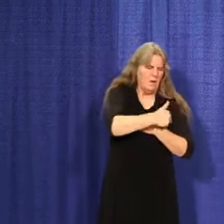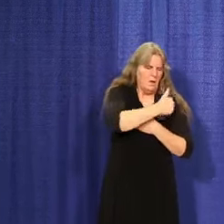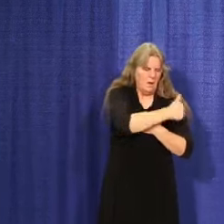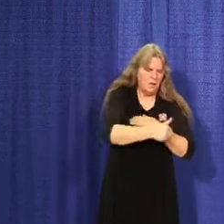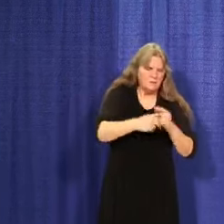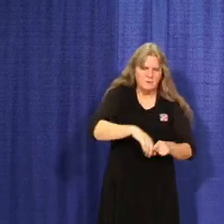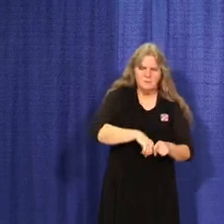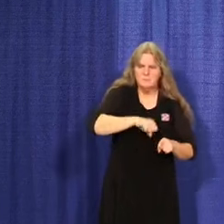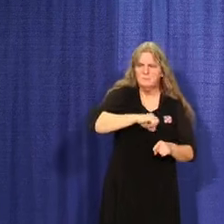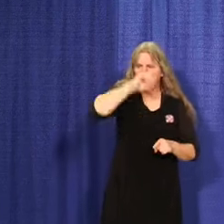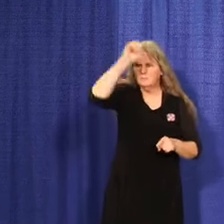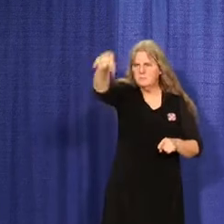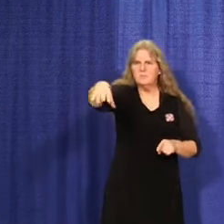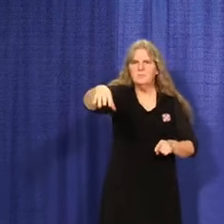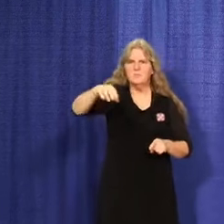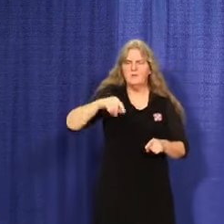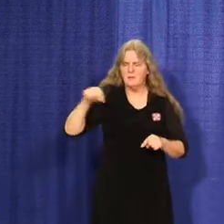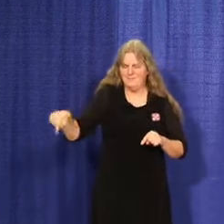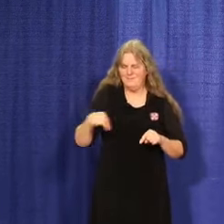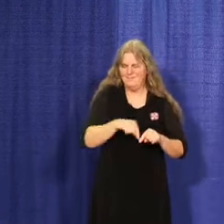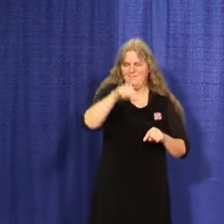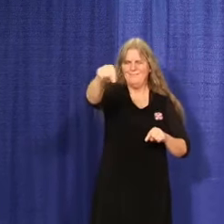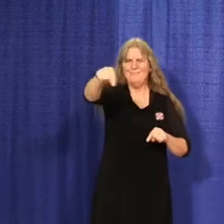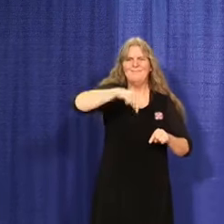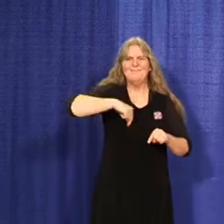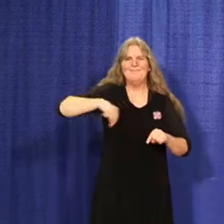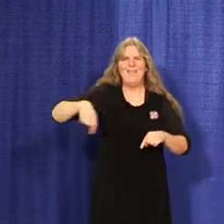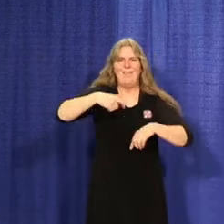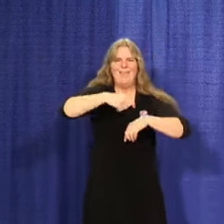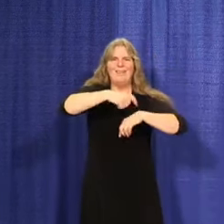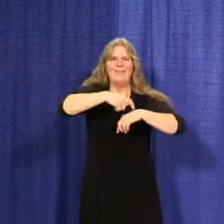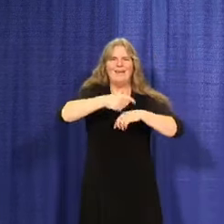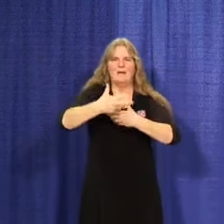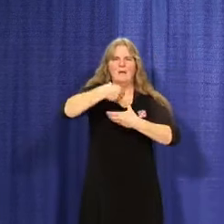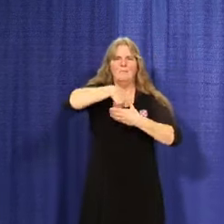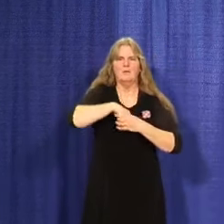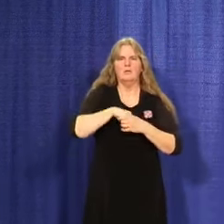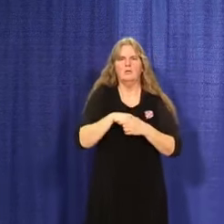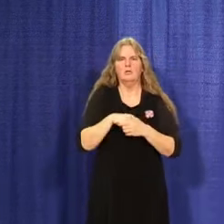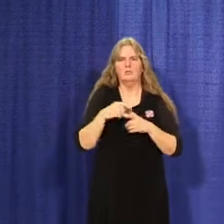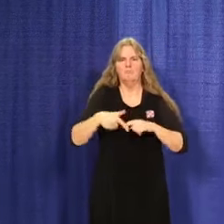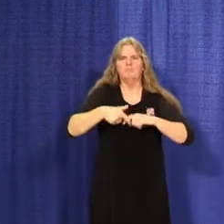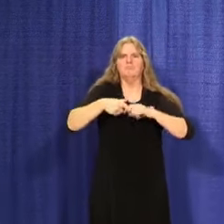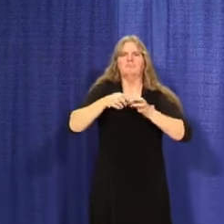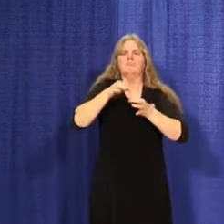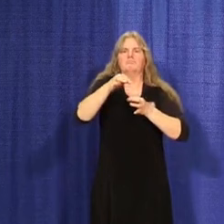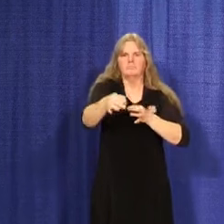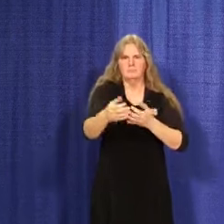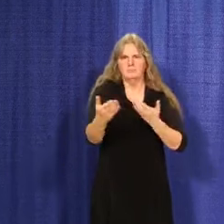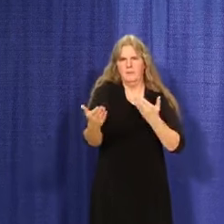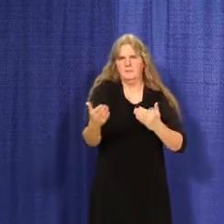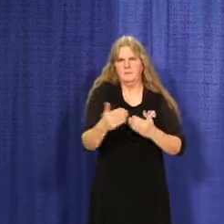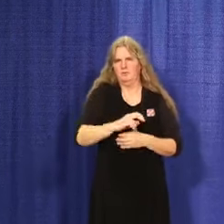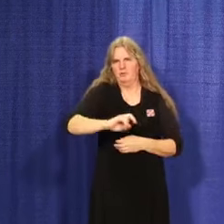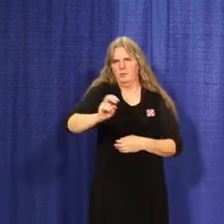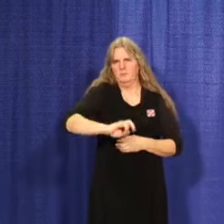can be hard to pinpoint exactly where that delay came from. In general though, we are still enjoying good turnaround times